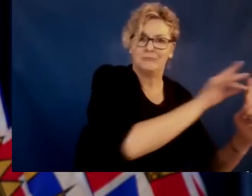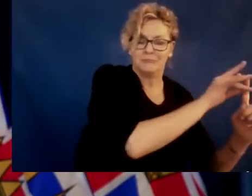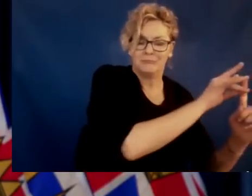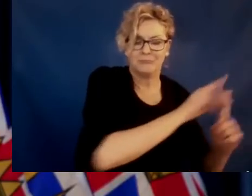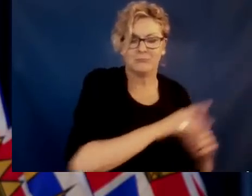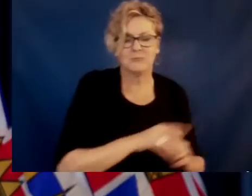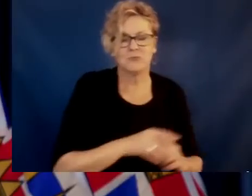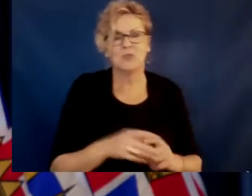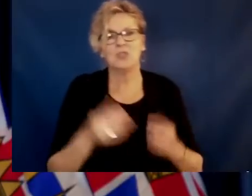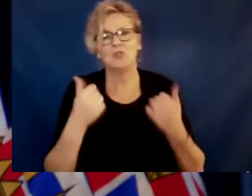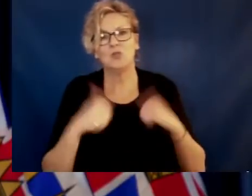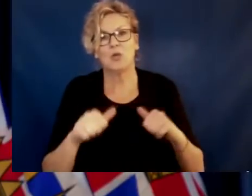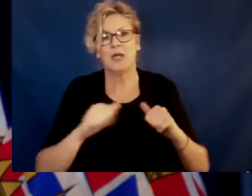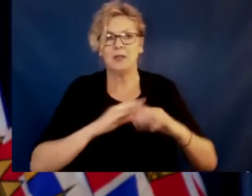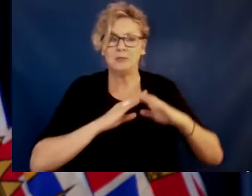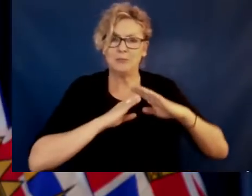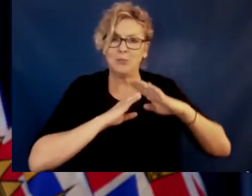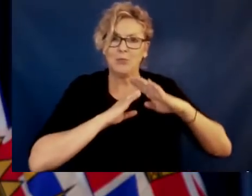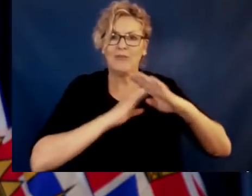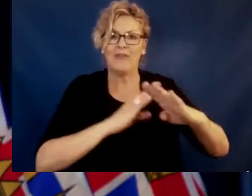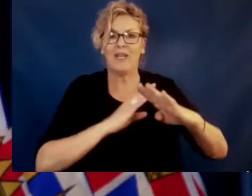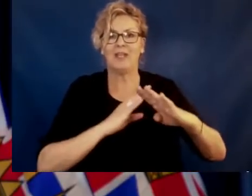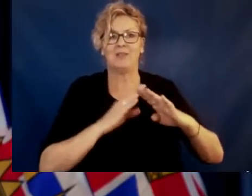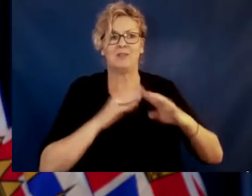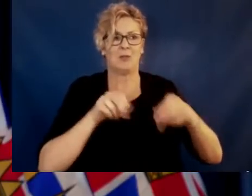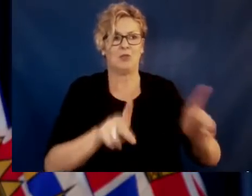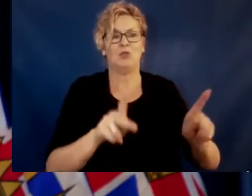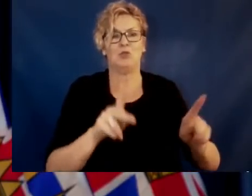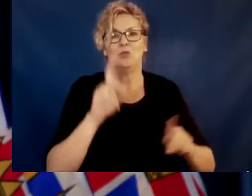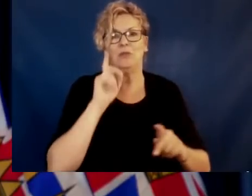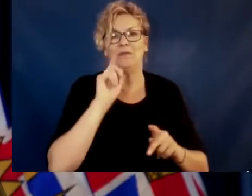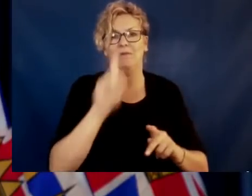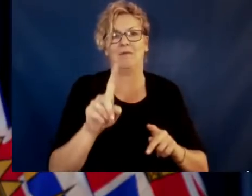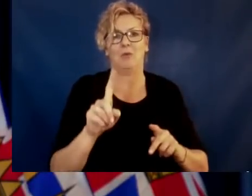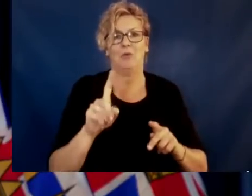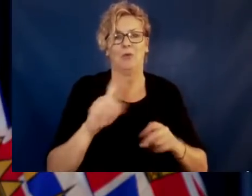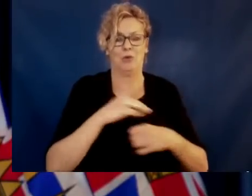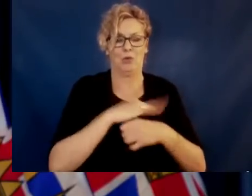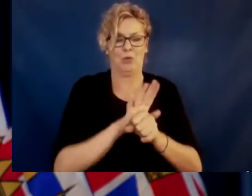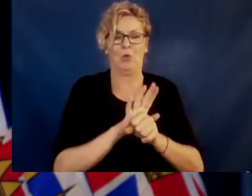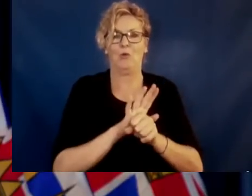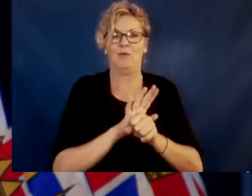spread to happen. We're seeing that in some other countries, in some other jurisdictions.